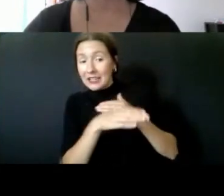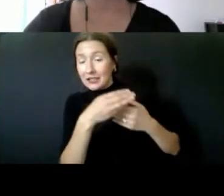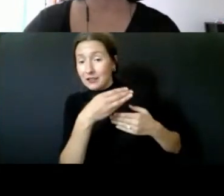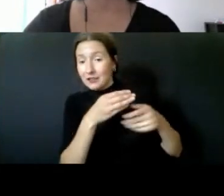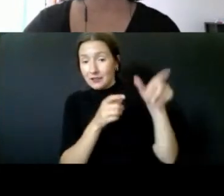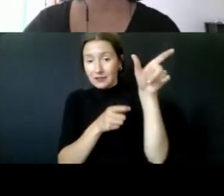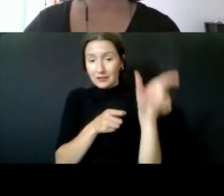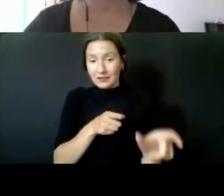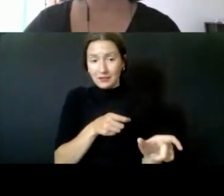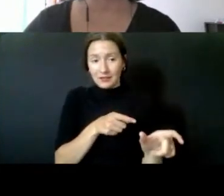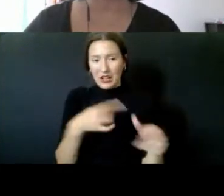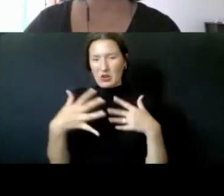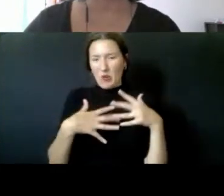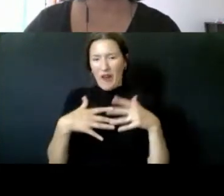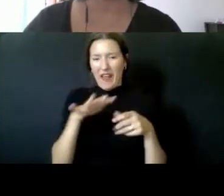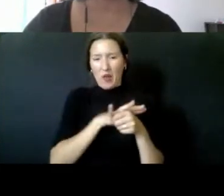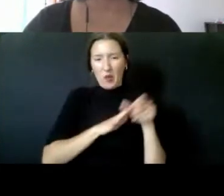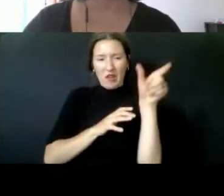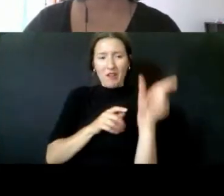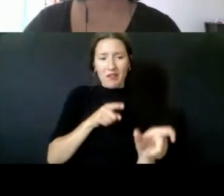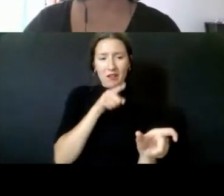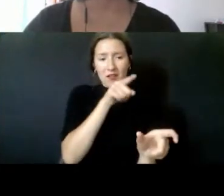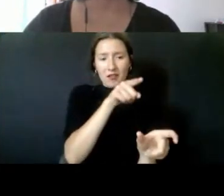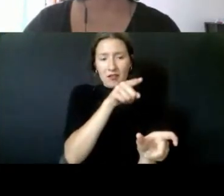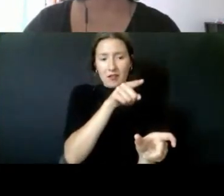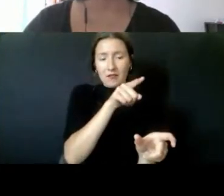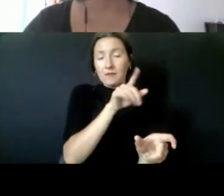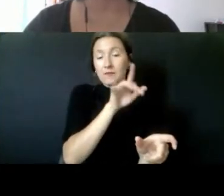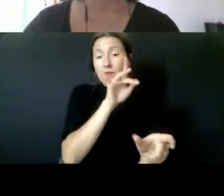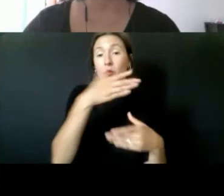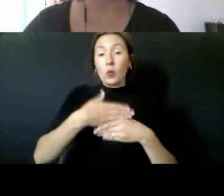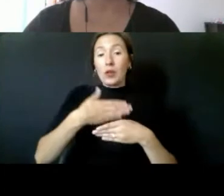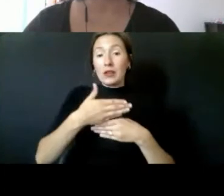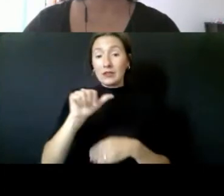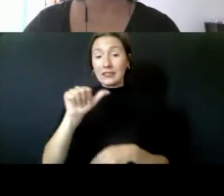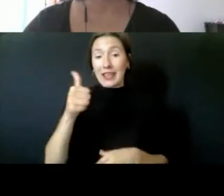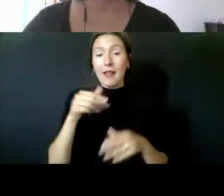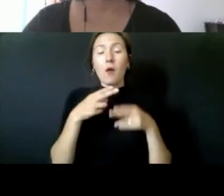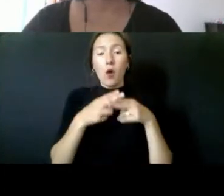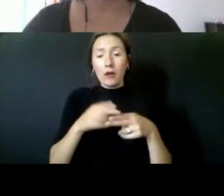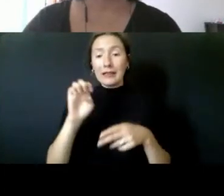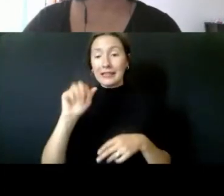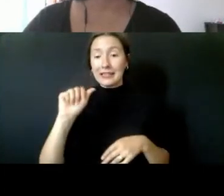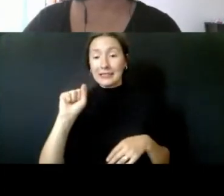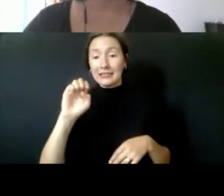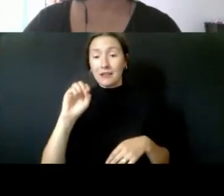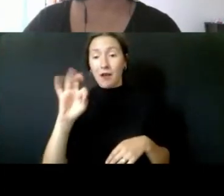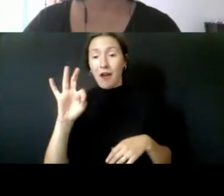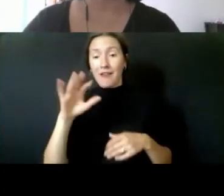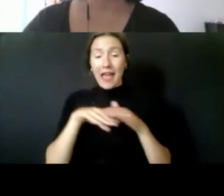but for in windows 10 it's called ease of access and i just go over here to mouse pointer and i can